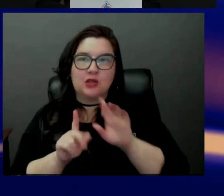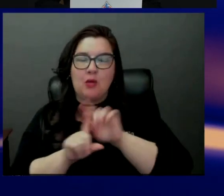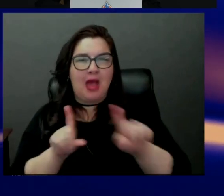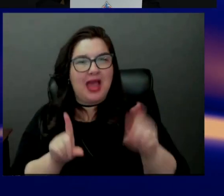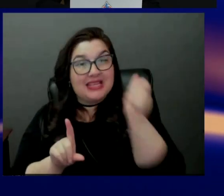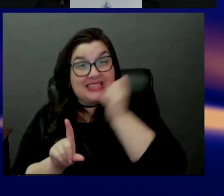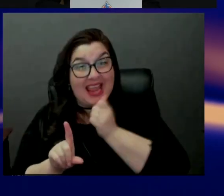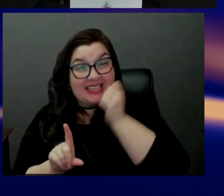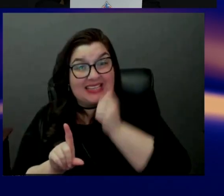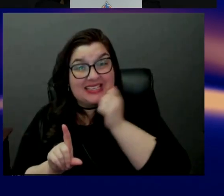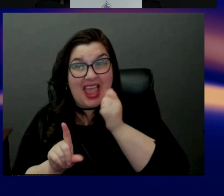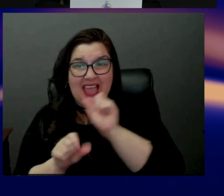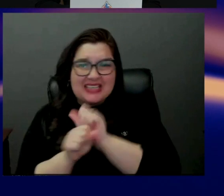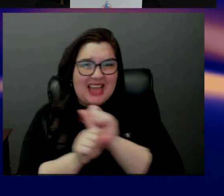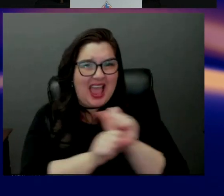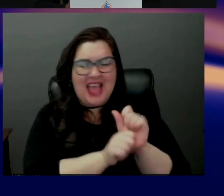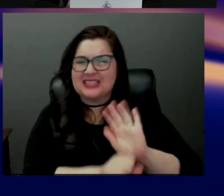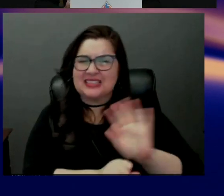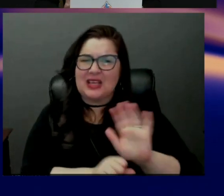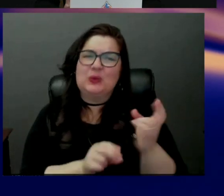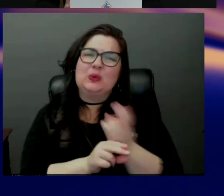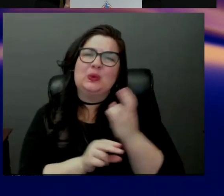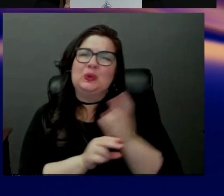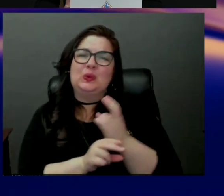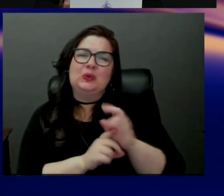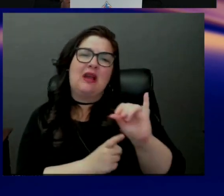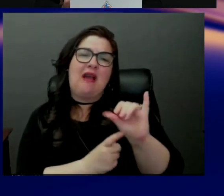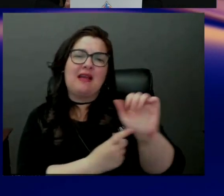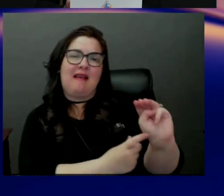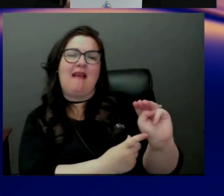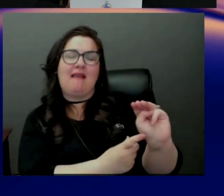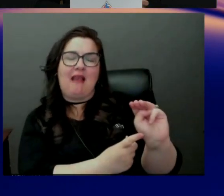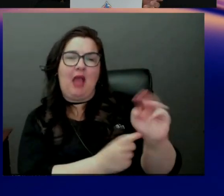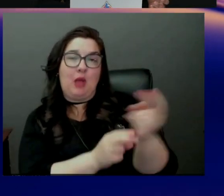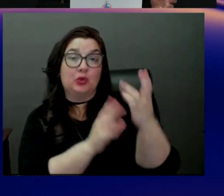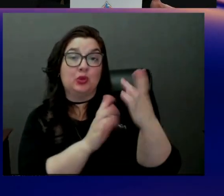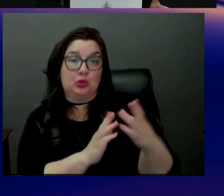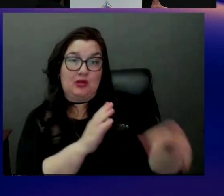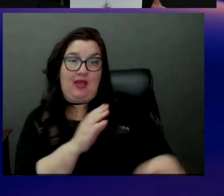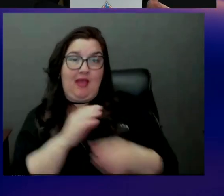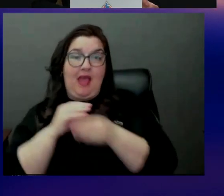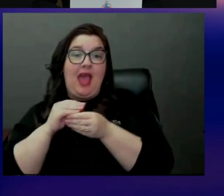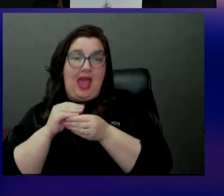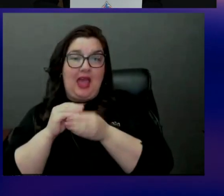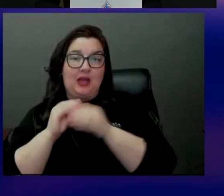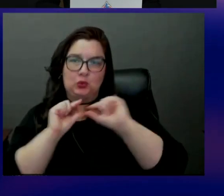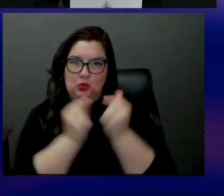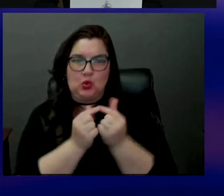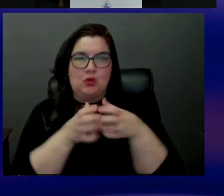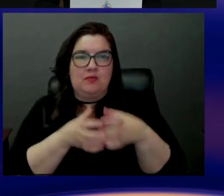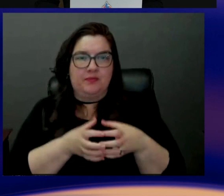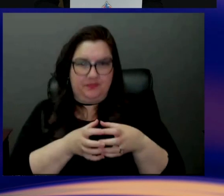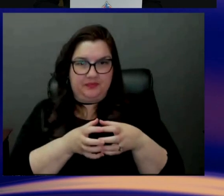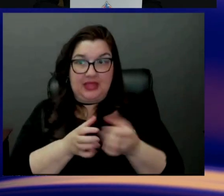consider using something like an IAM user, and then add that user to a group. And if you wanna know more information about that,